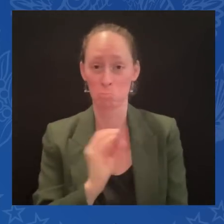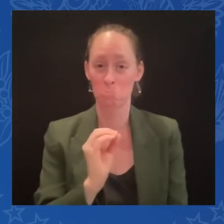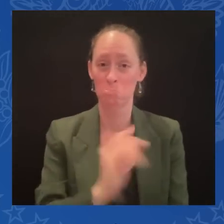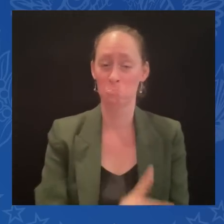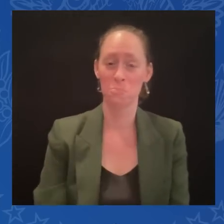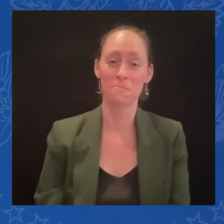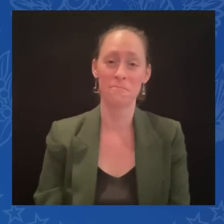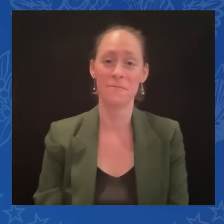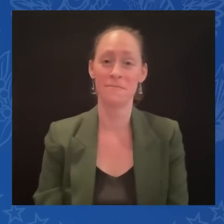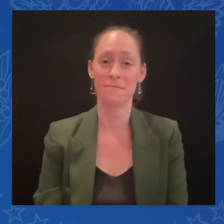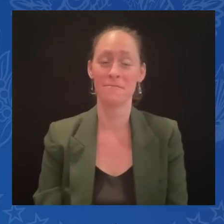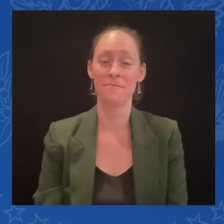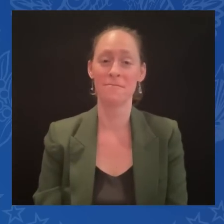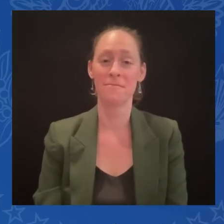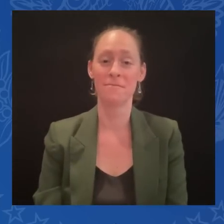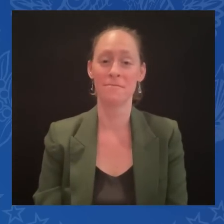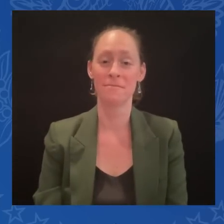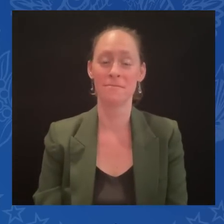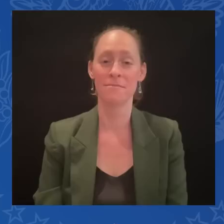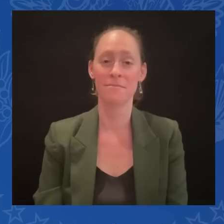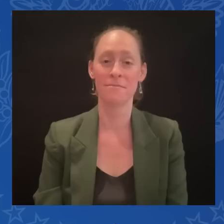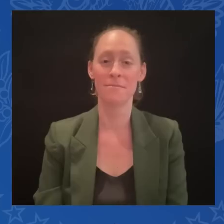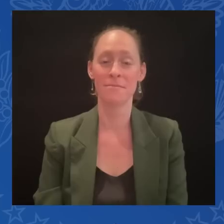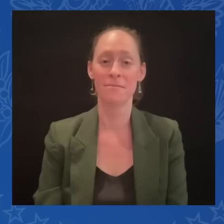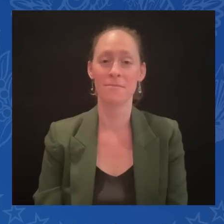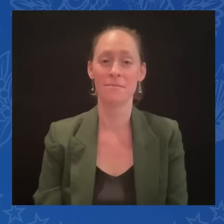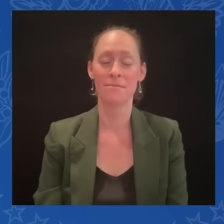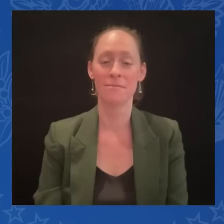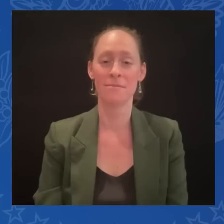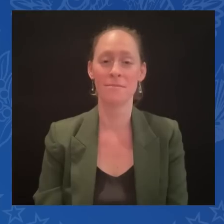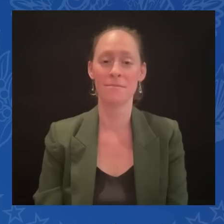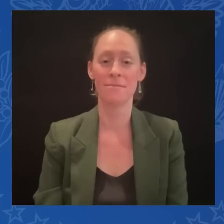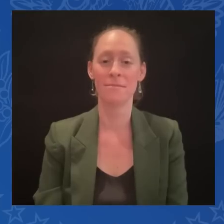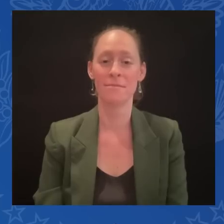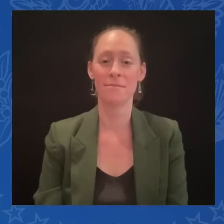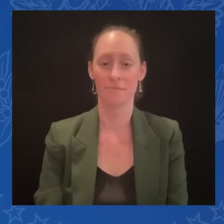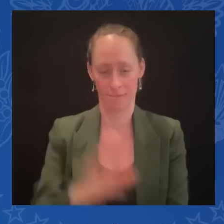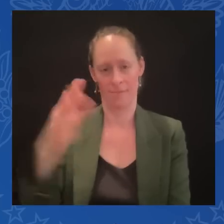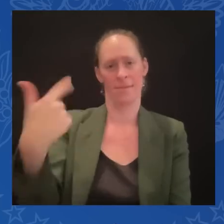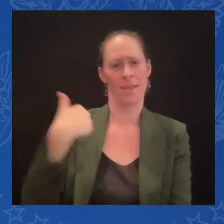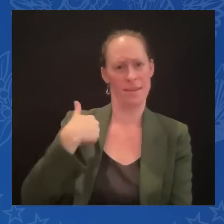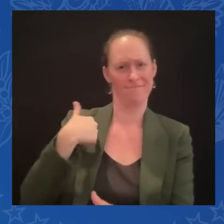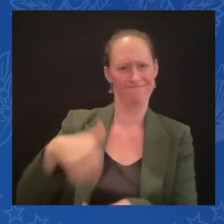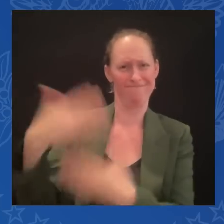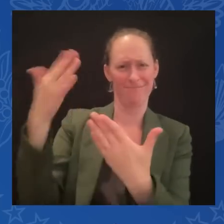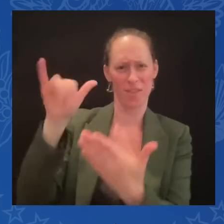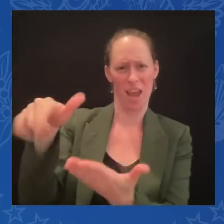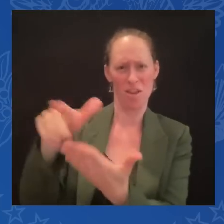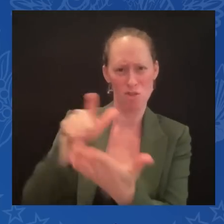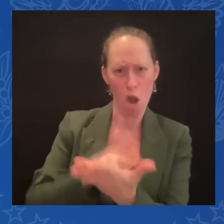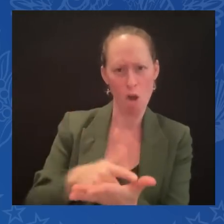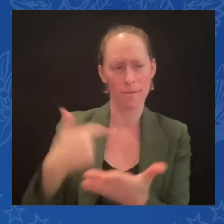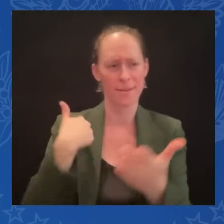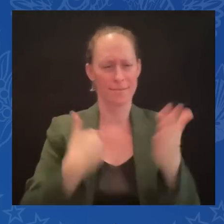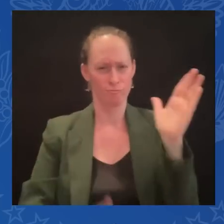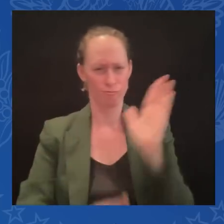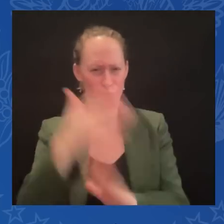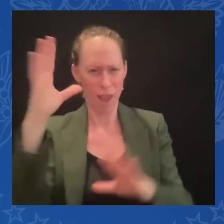I made a commitment that I would be president for all Americans, whether their elected officials voted for the -- the events or not -- all Americans,